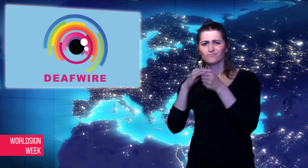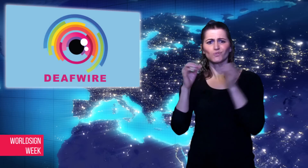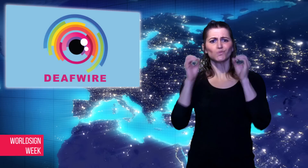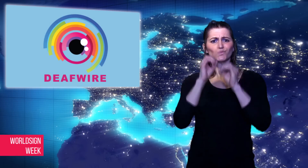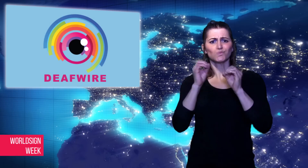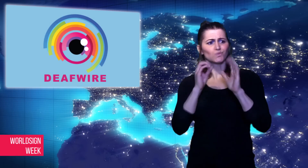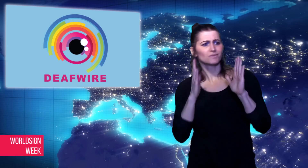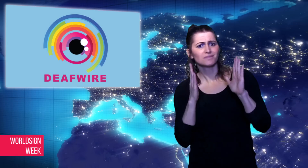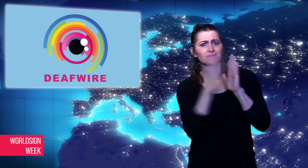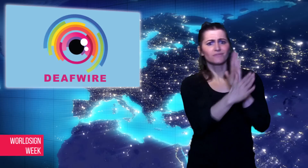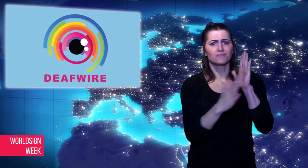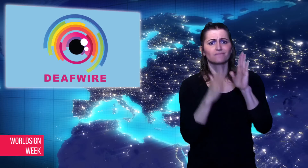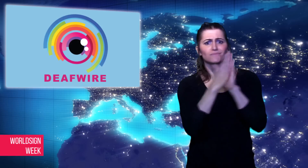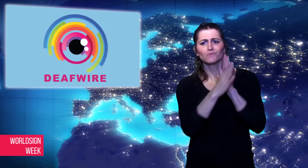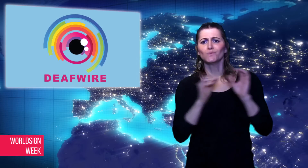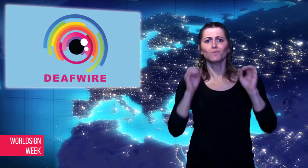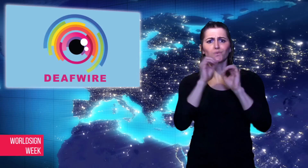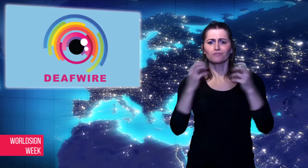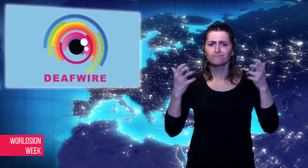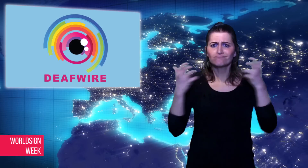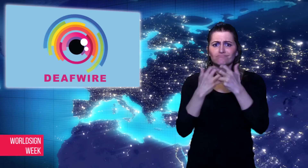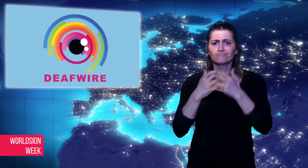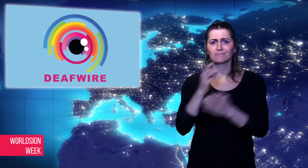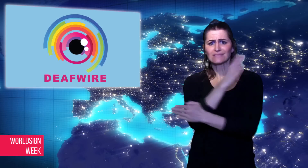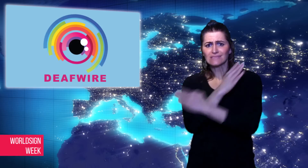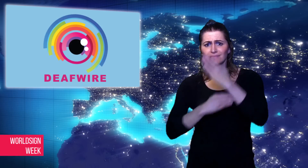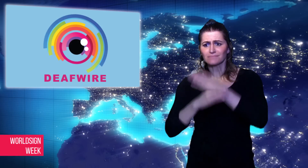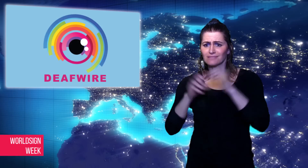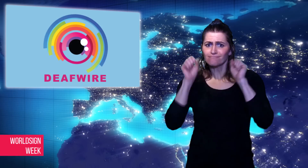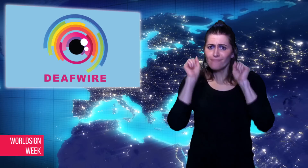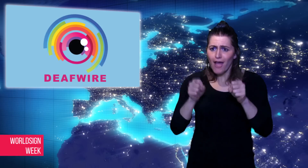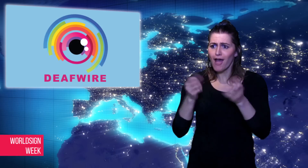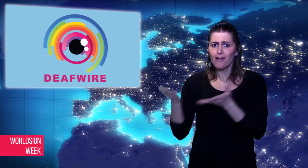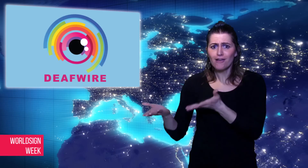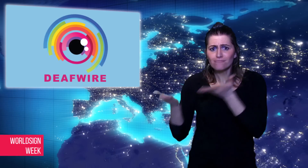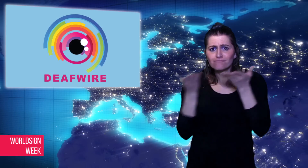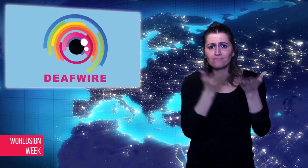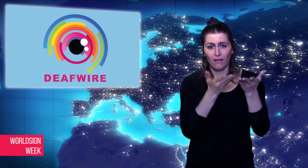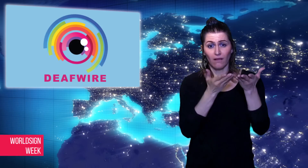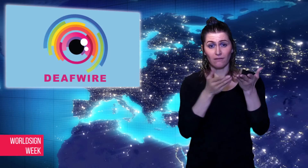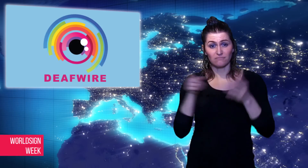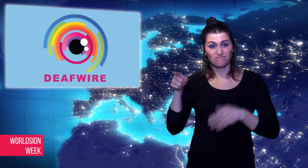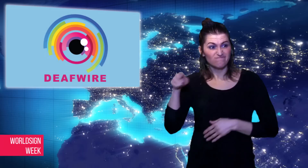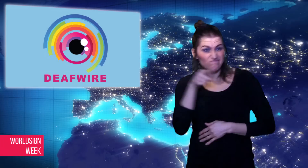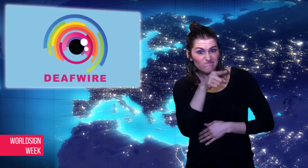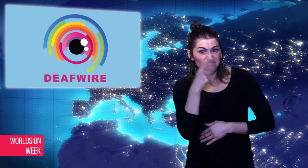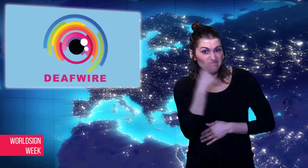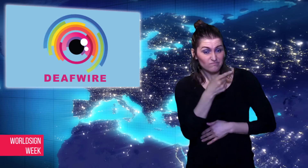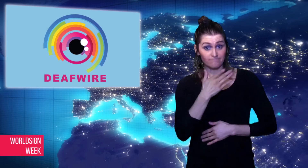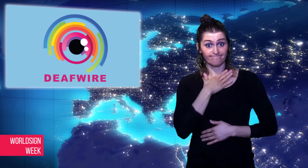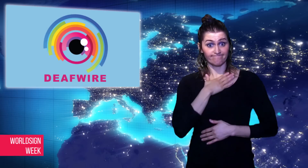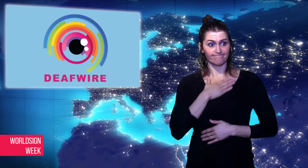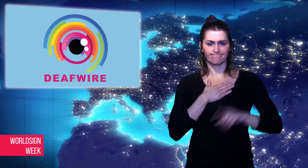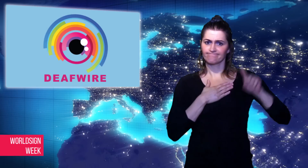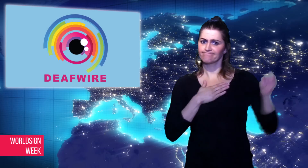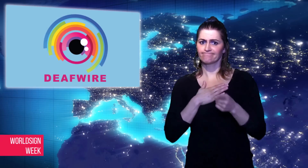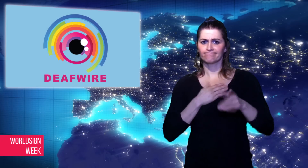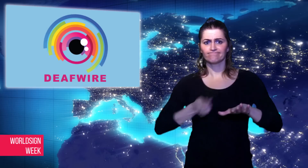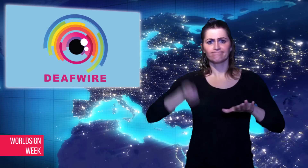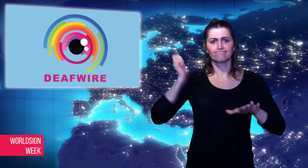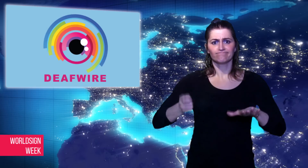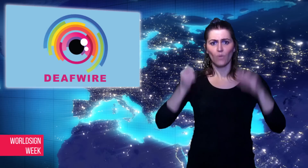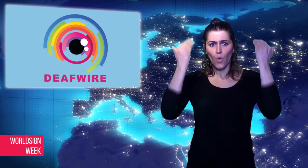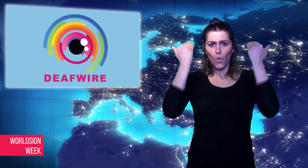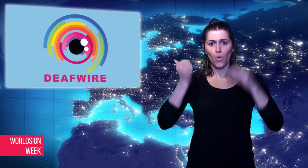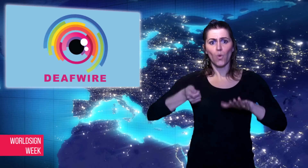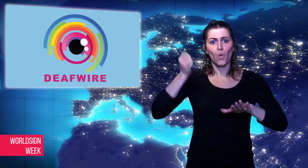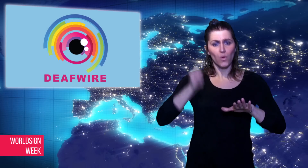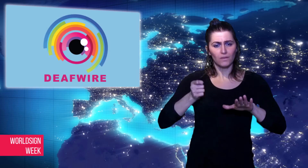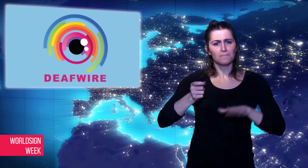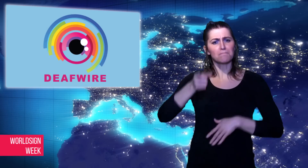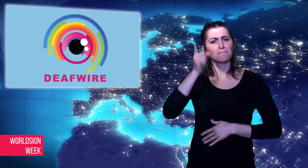made on remedying the violation, before